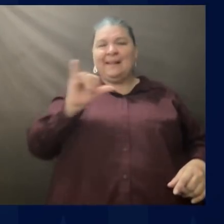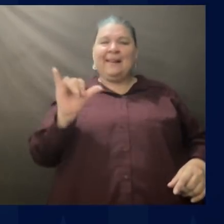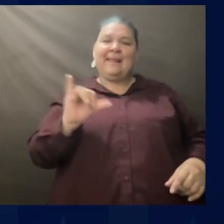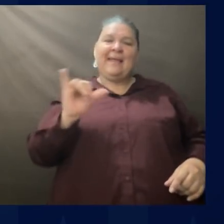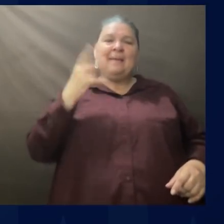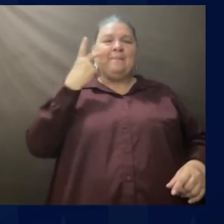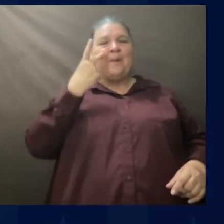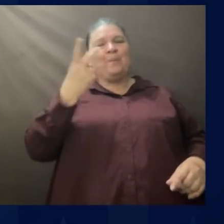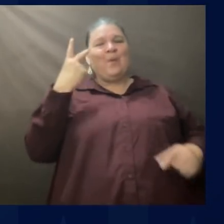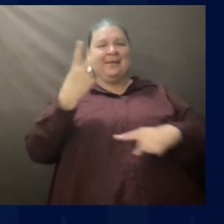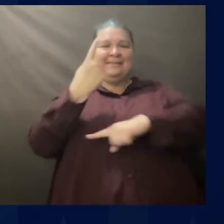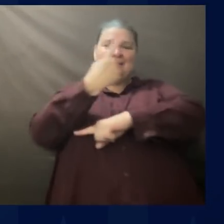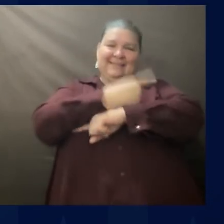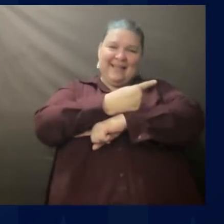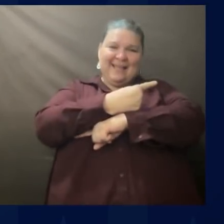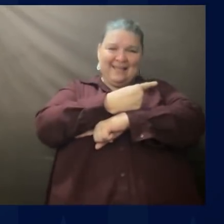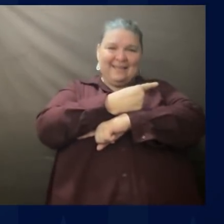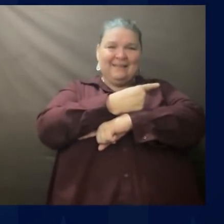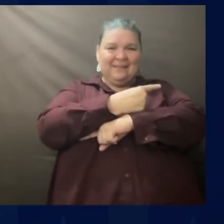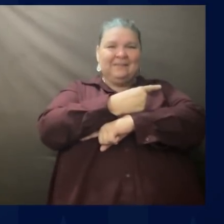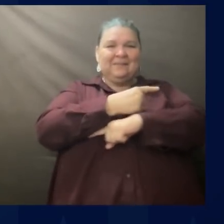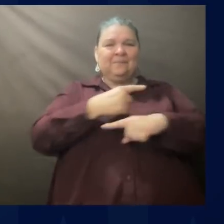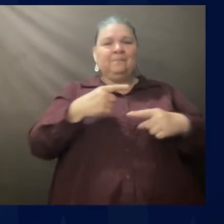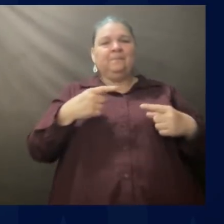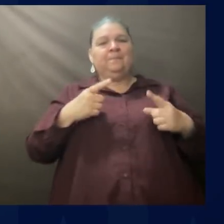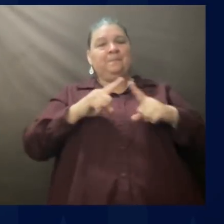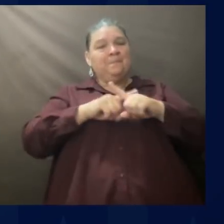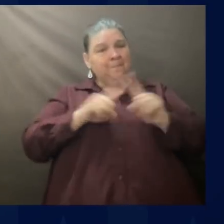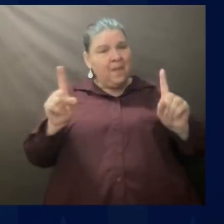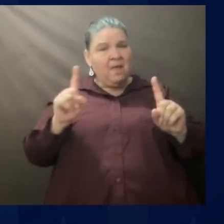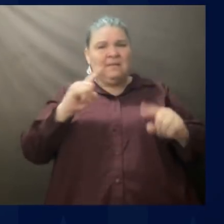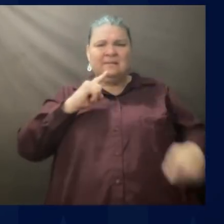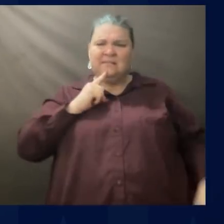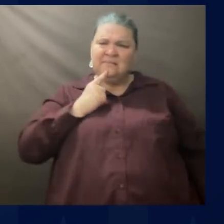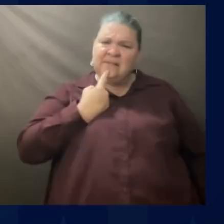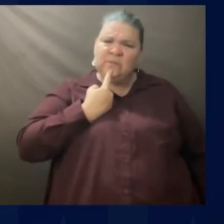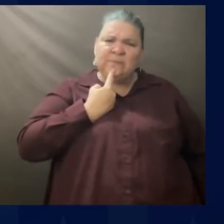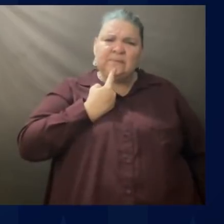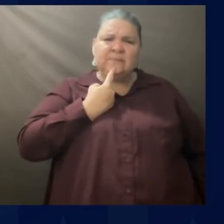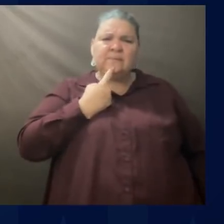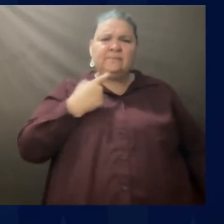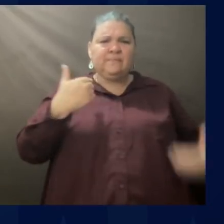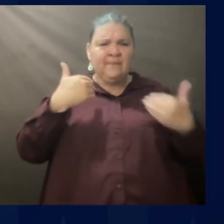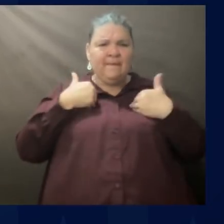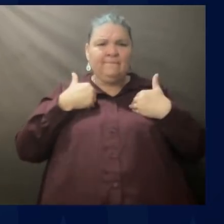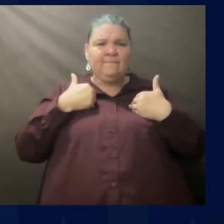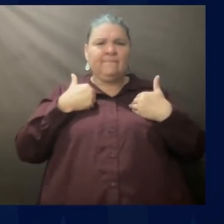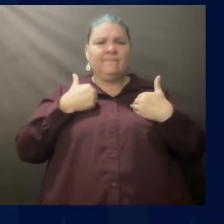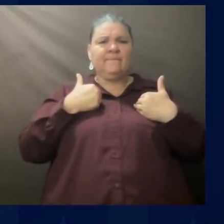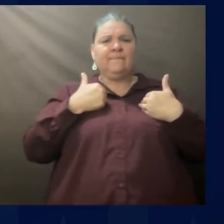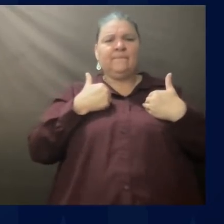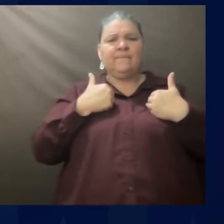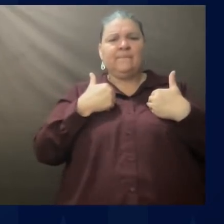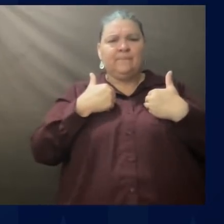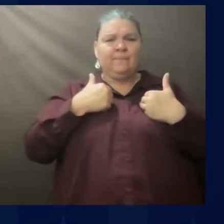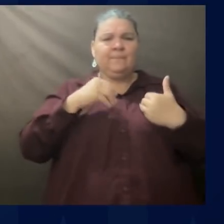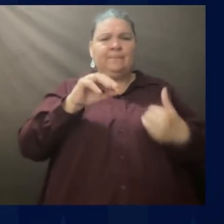And above all, they believed in duty; they believed in honor; they believed in their country.